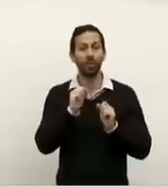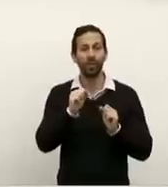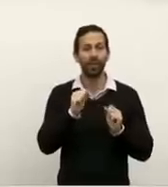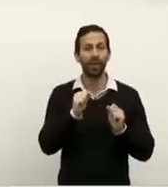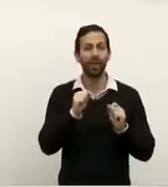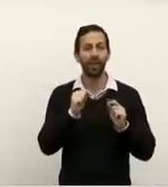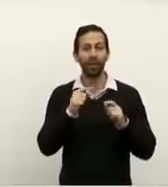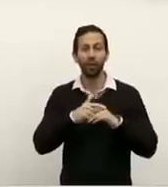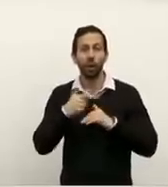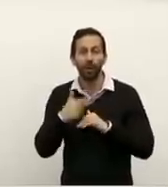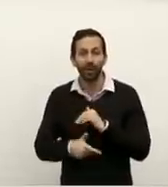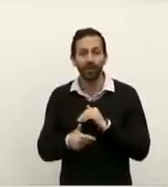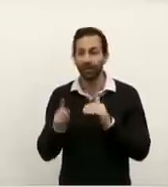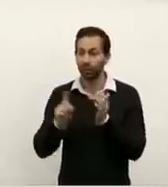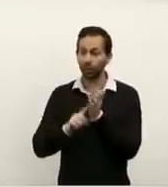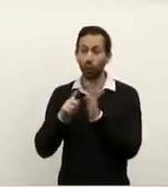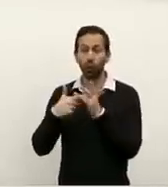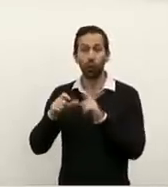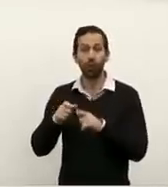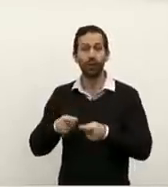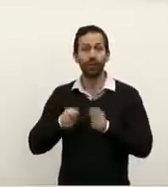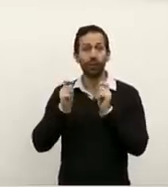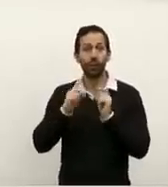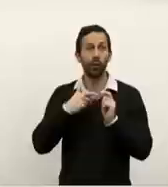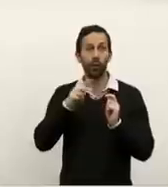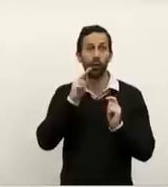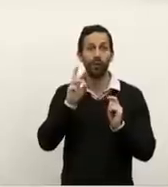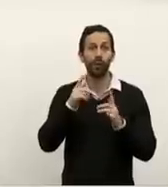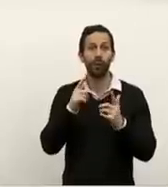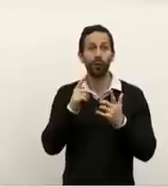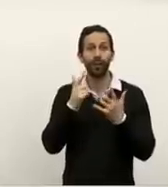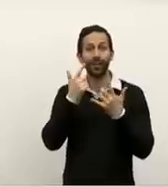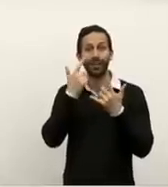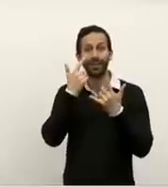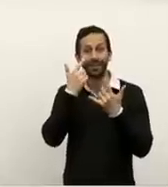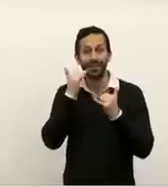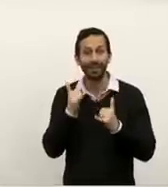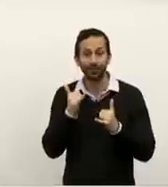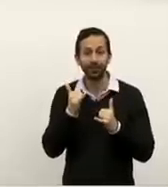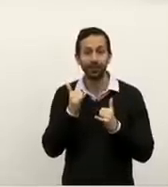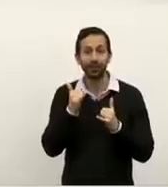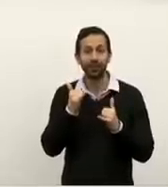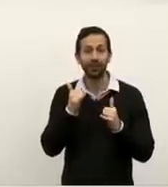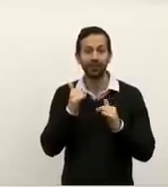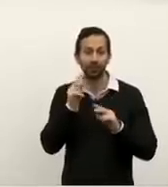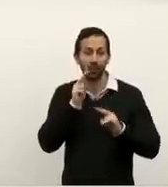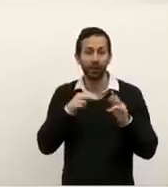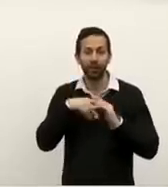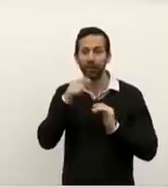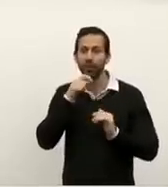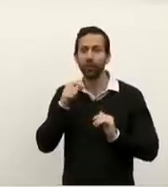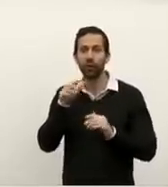that Lloyd earlier raised on what we are looking from an assessment pilot point in couple of areas in New South Wales and ACT